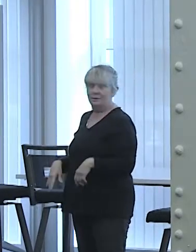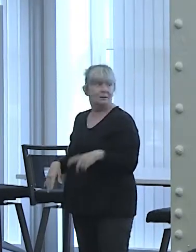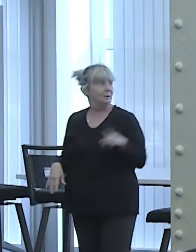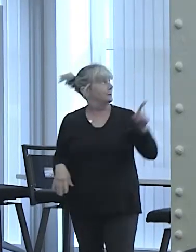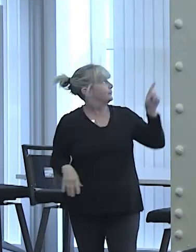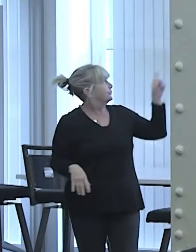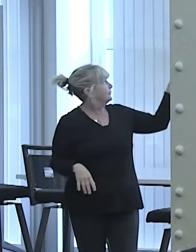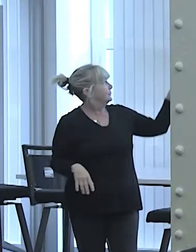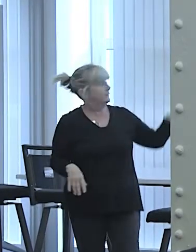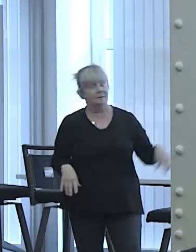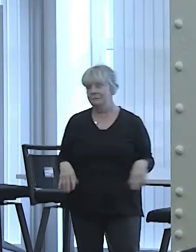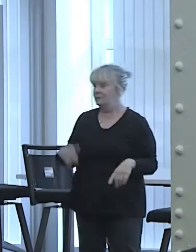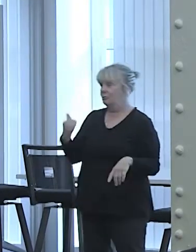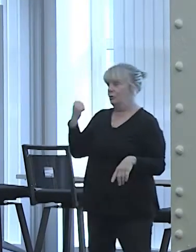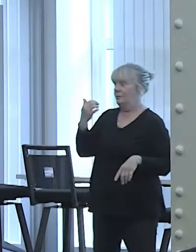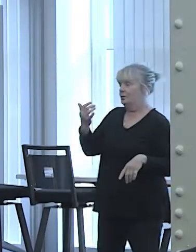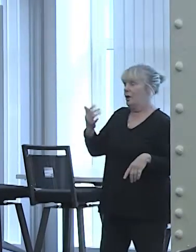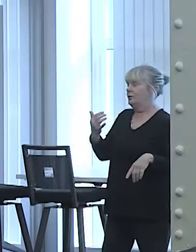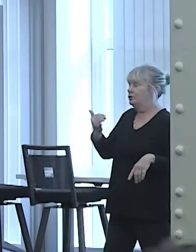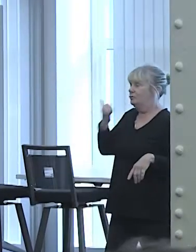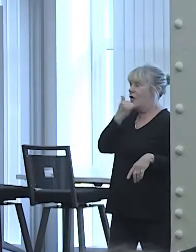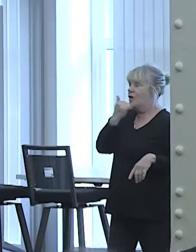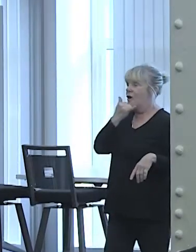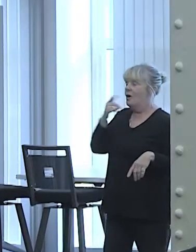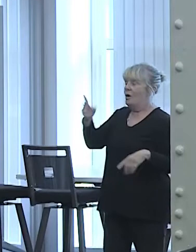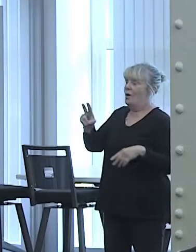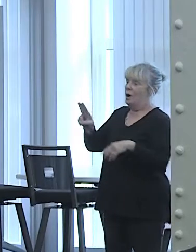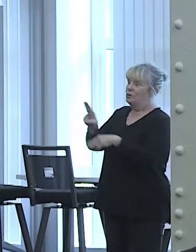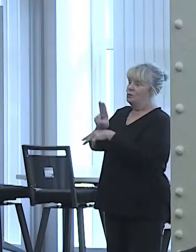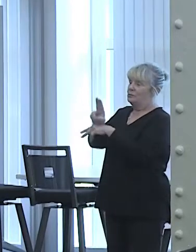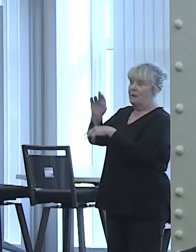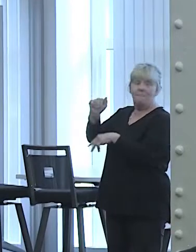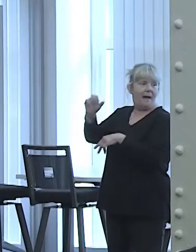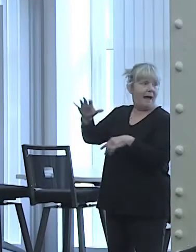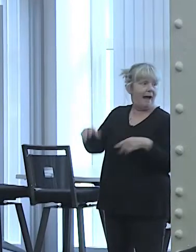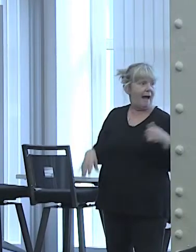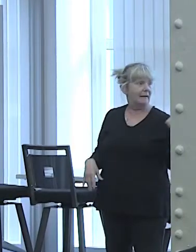I apologize for that. That's what happens when I use a Mac. Doesn't work.